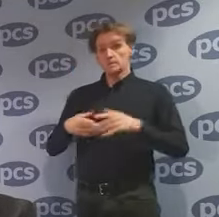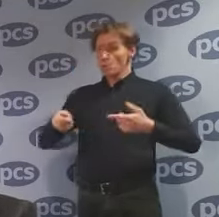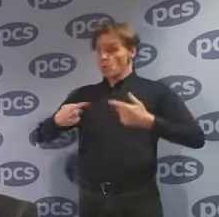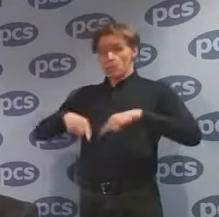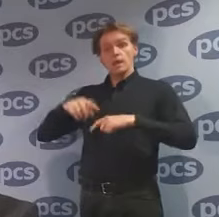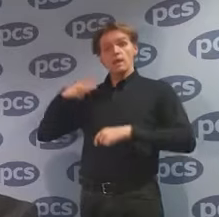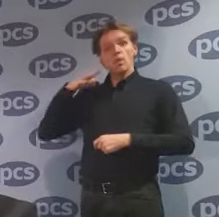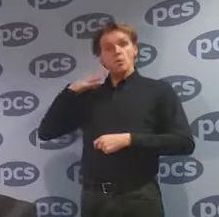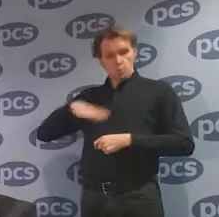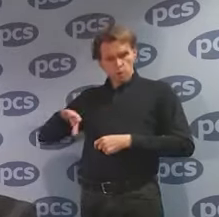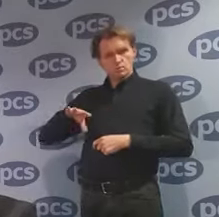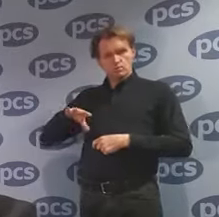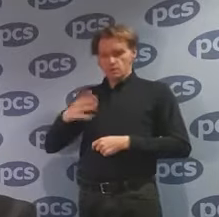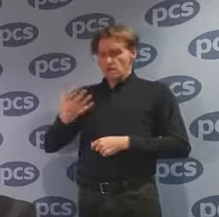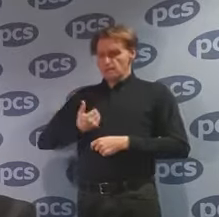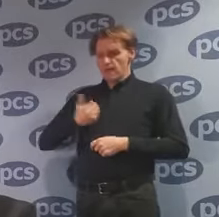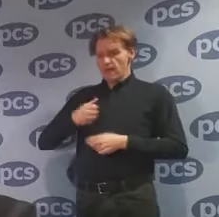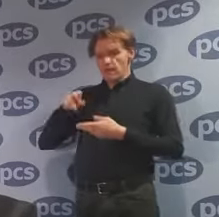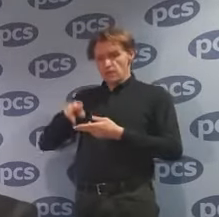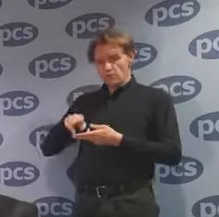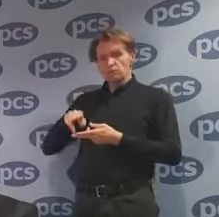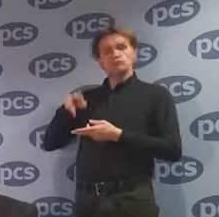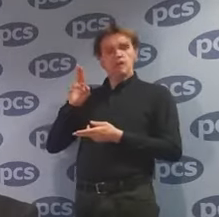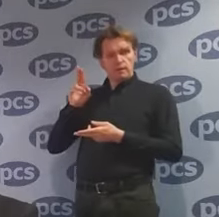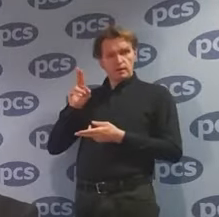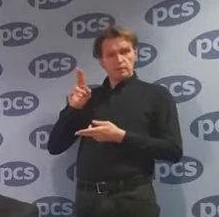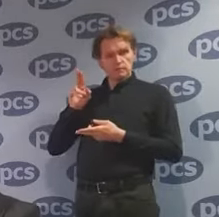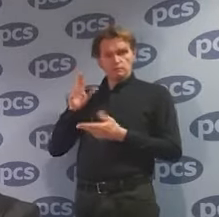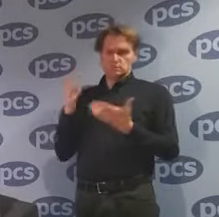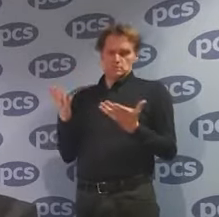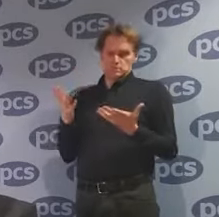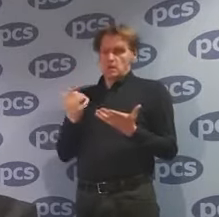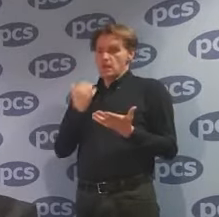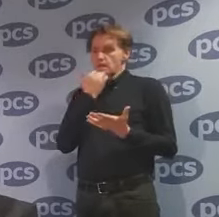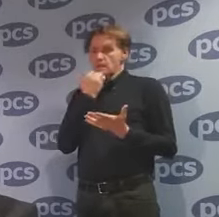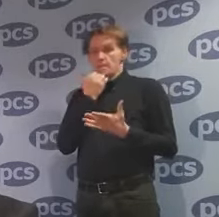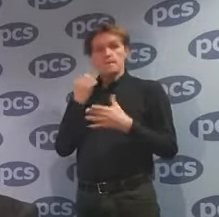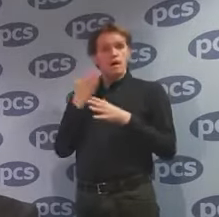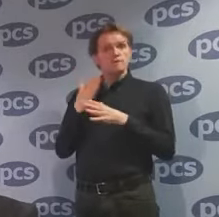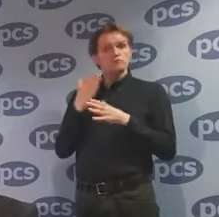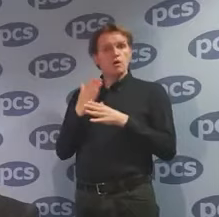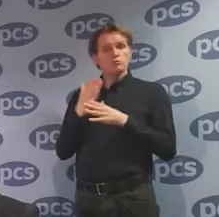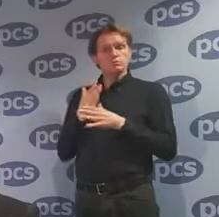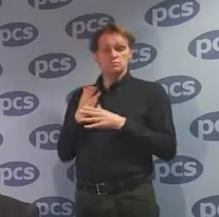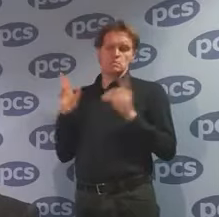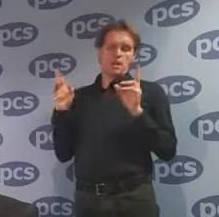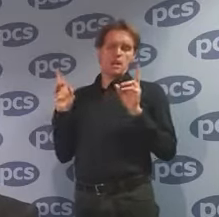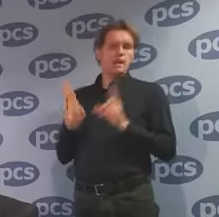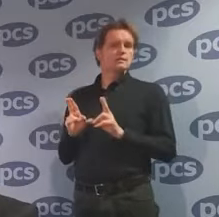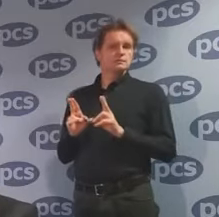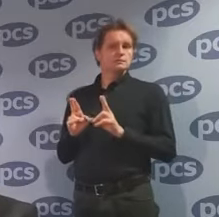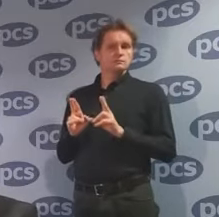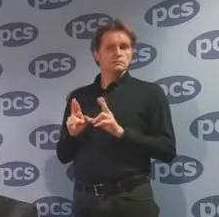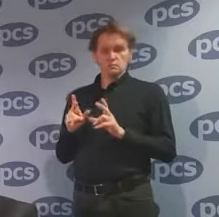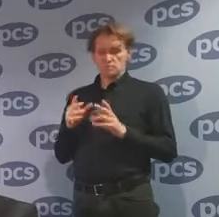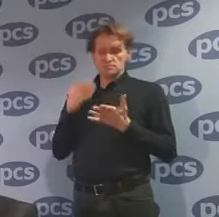public services our members deliver and the amount of jobs that we have in these departments will go down in a dramatic way and that's what we have to say is